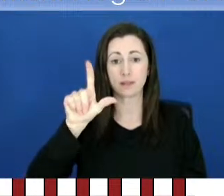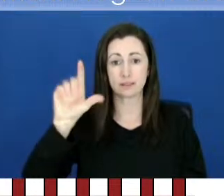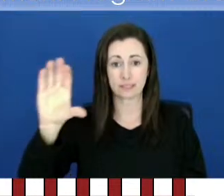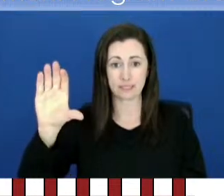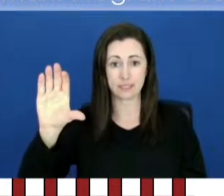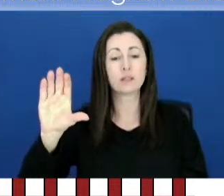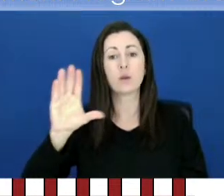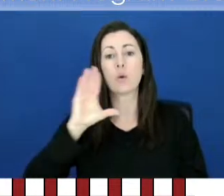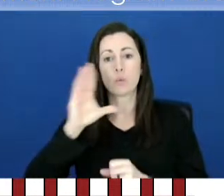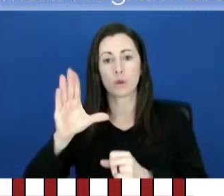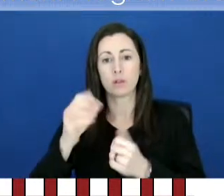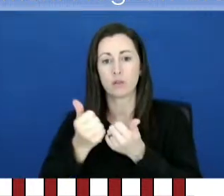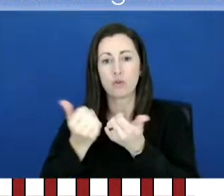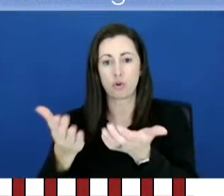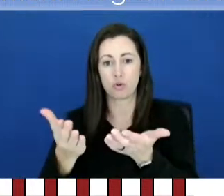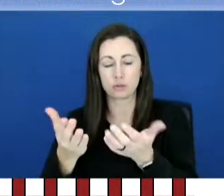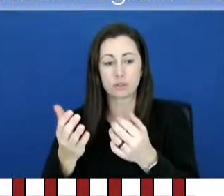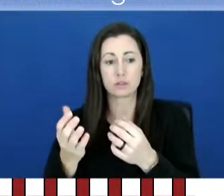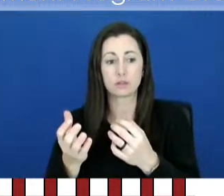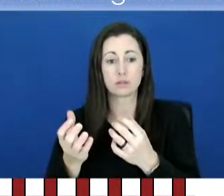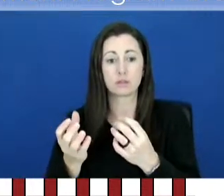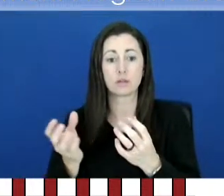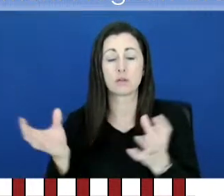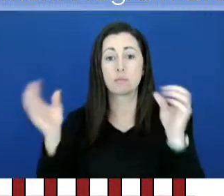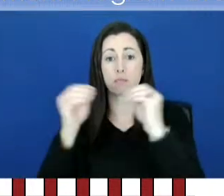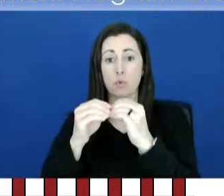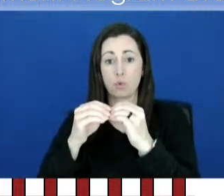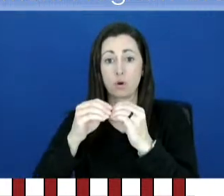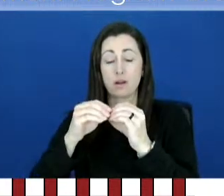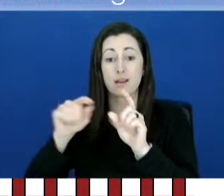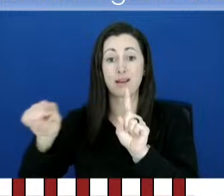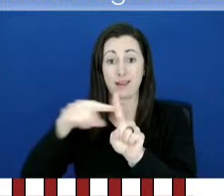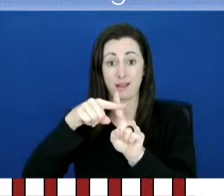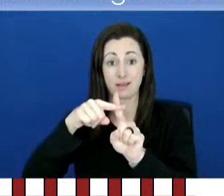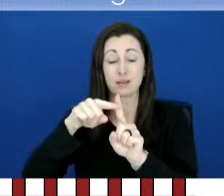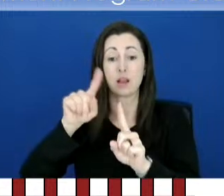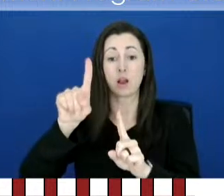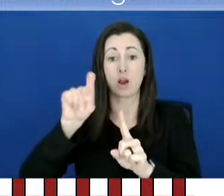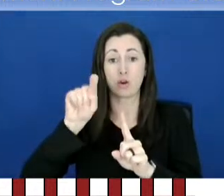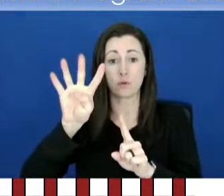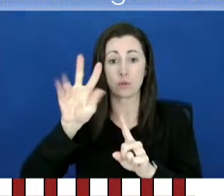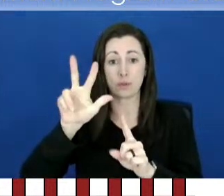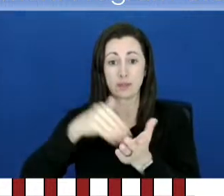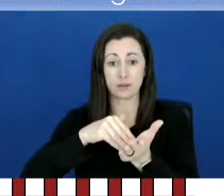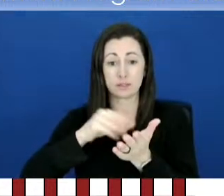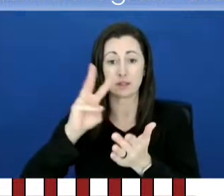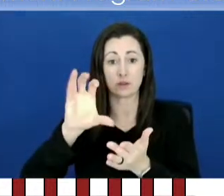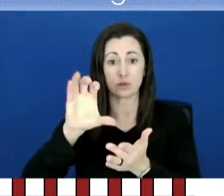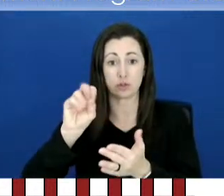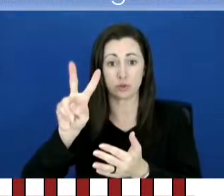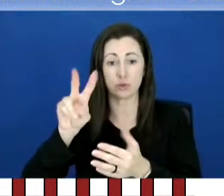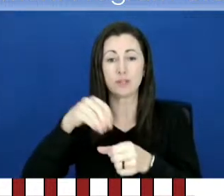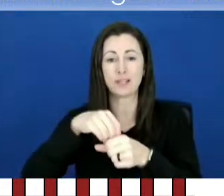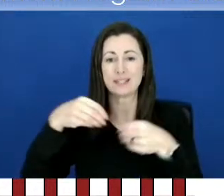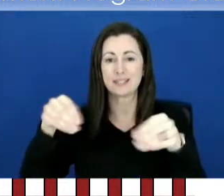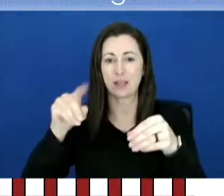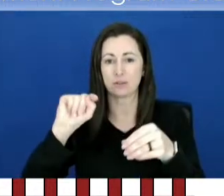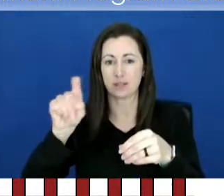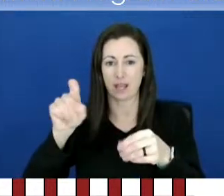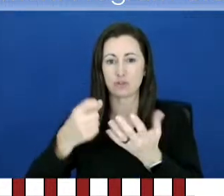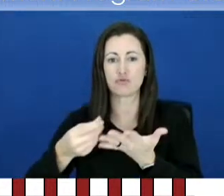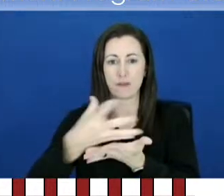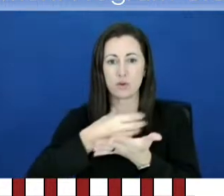TERM, AND HSPUS LLC IS EXPECTED